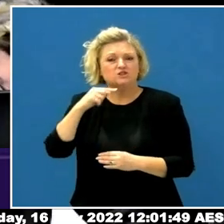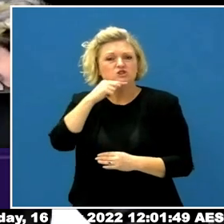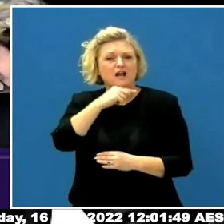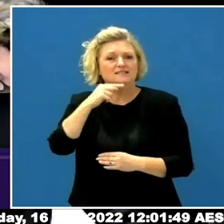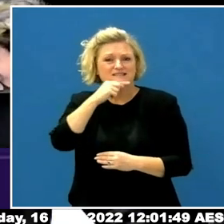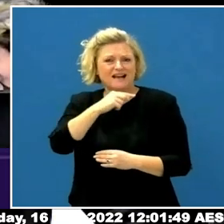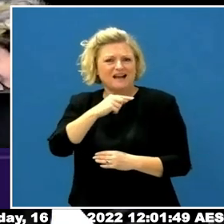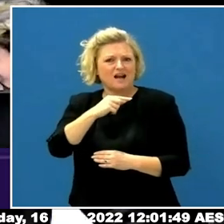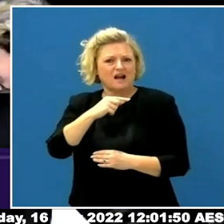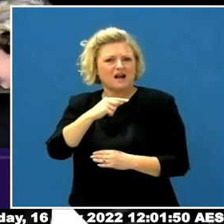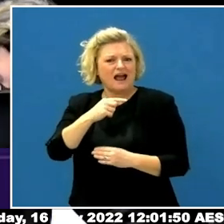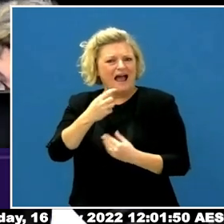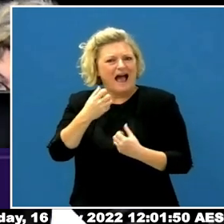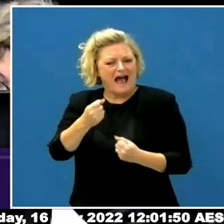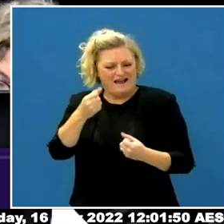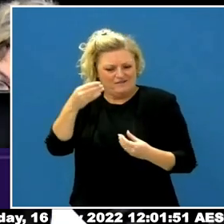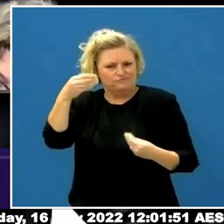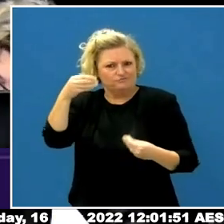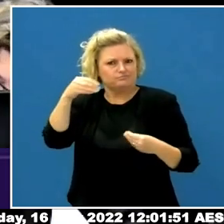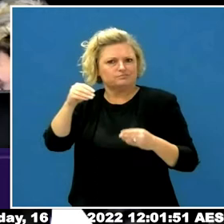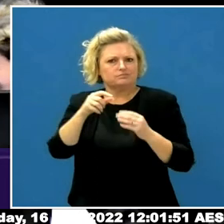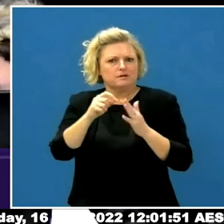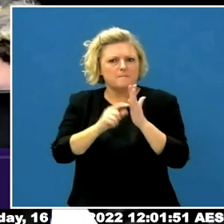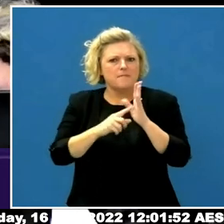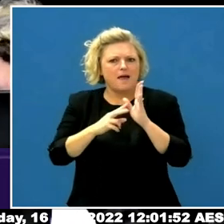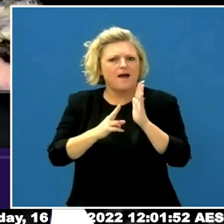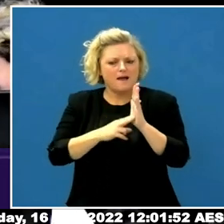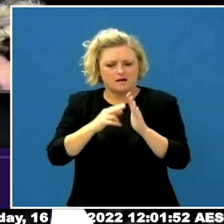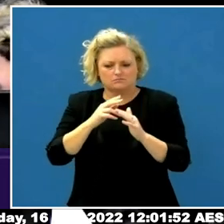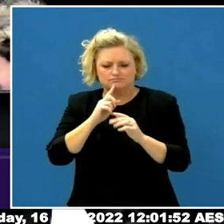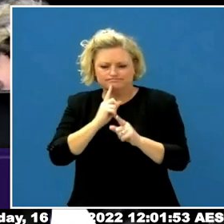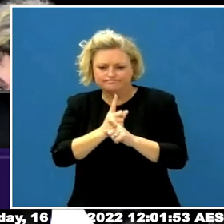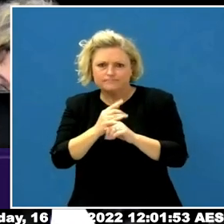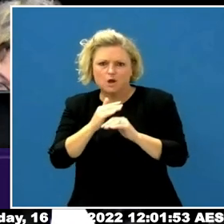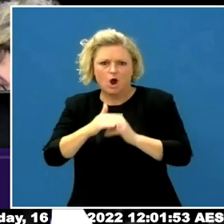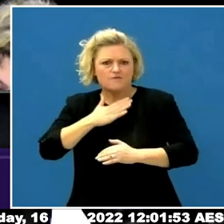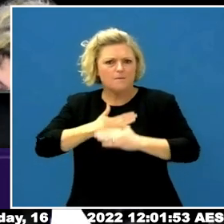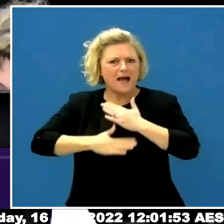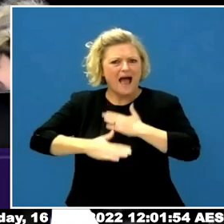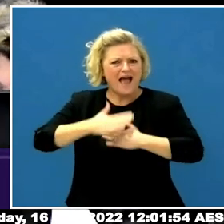Whether that was being implemented? Yes. MR FOGARTY: Alright.